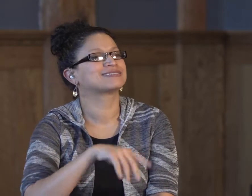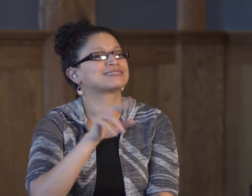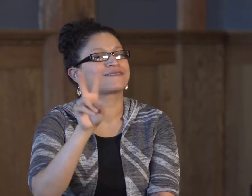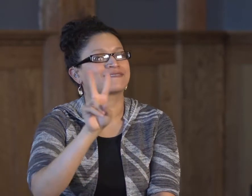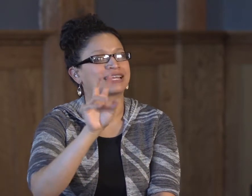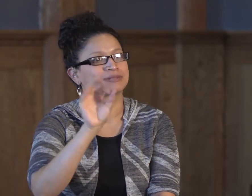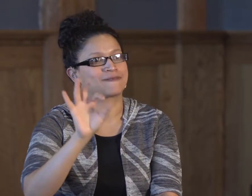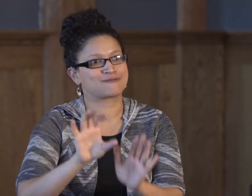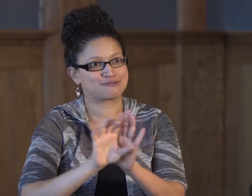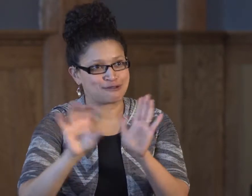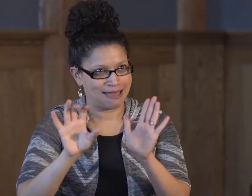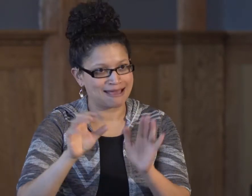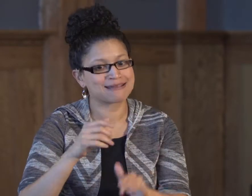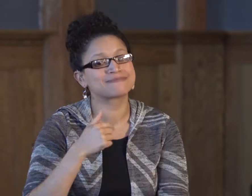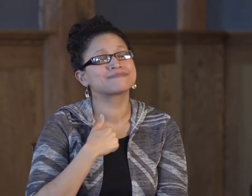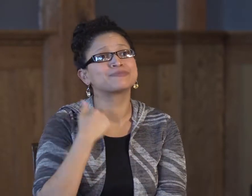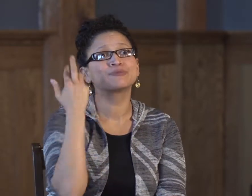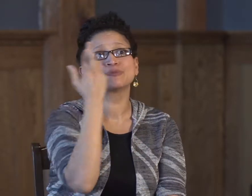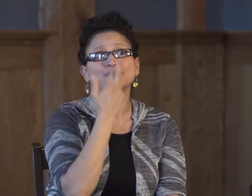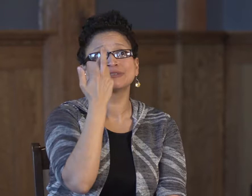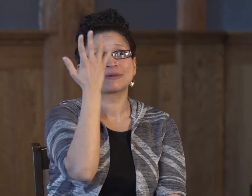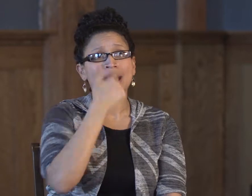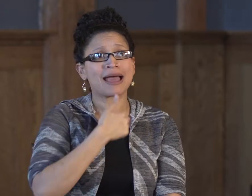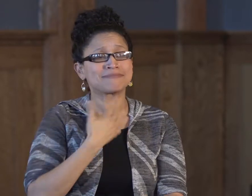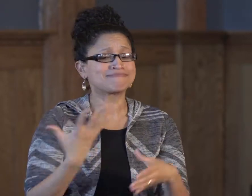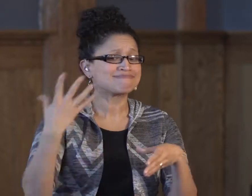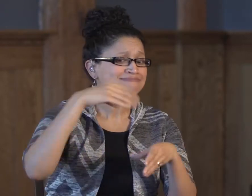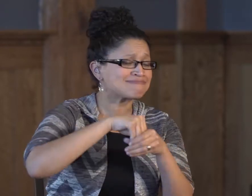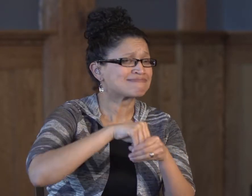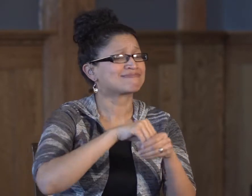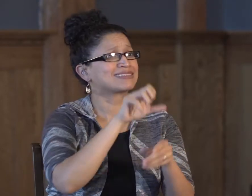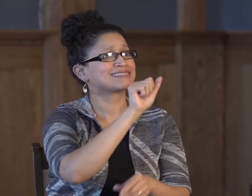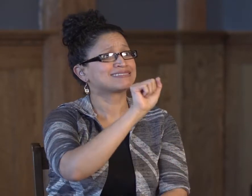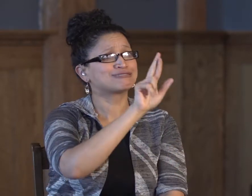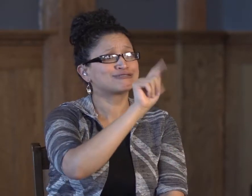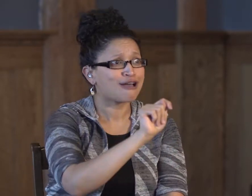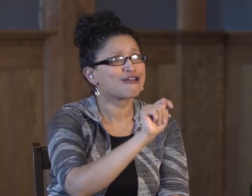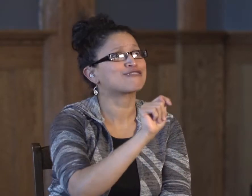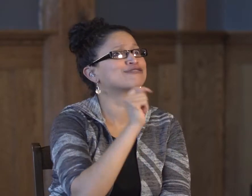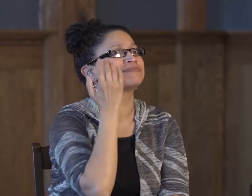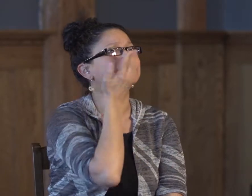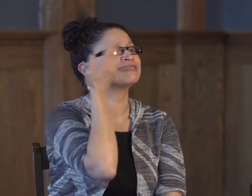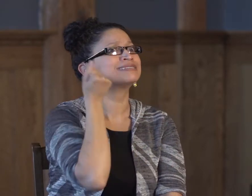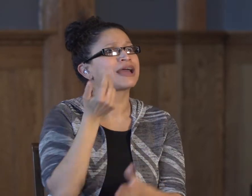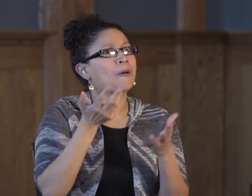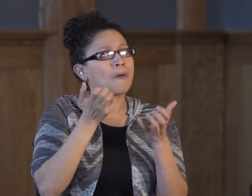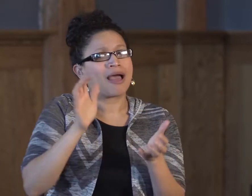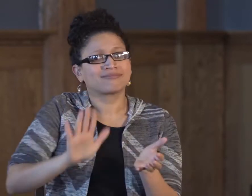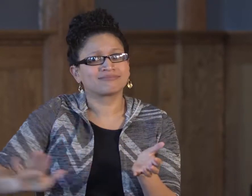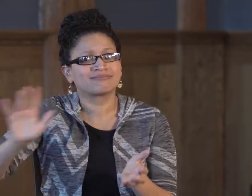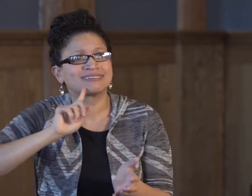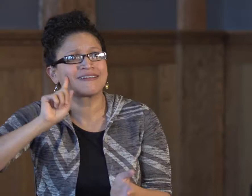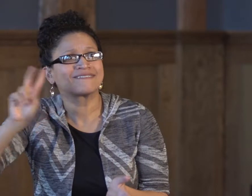sexual violence, and are victims of crime. And I am involved in SART because I want to